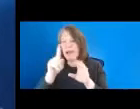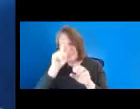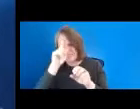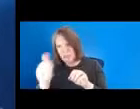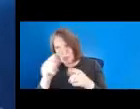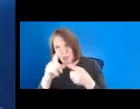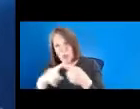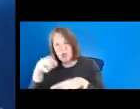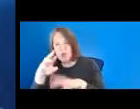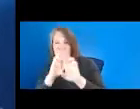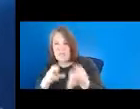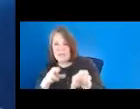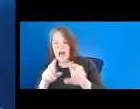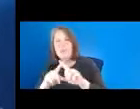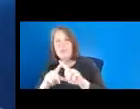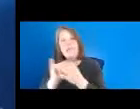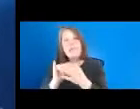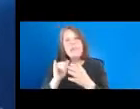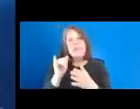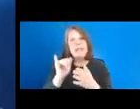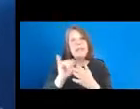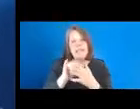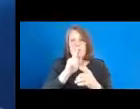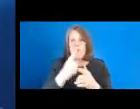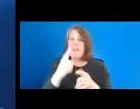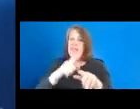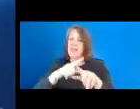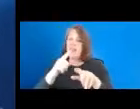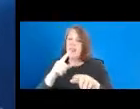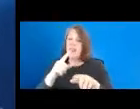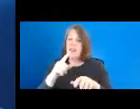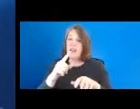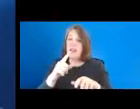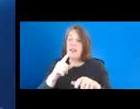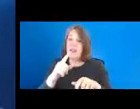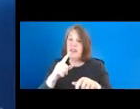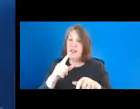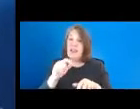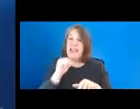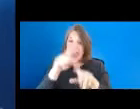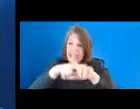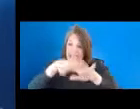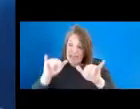16:23:36 . This is one of the asynchronous communication tools within the system.